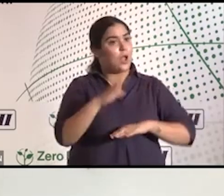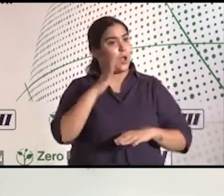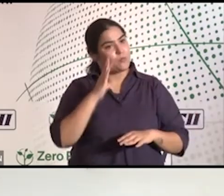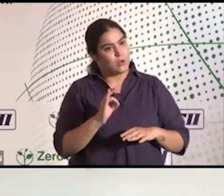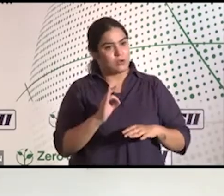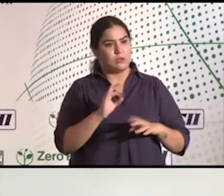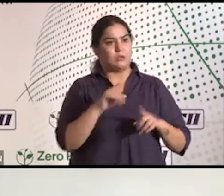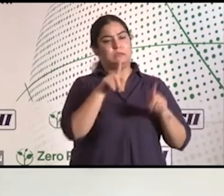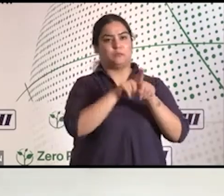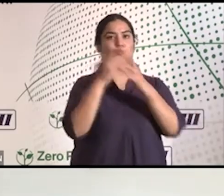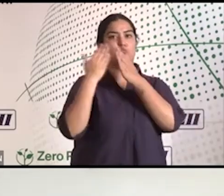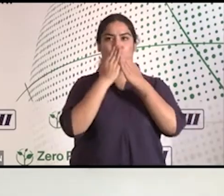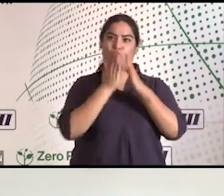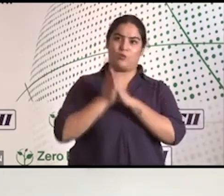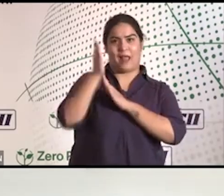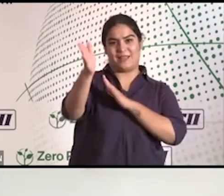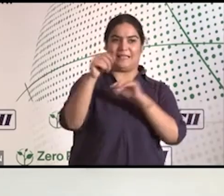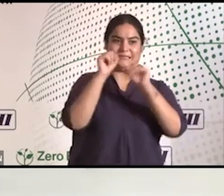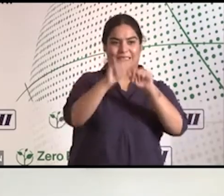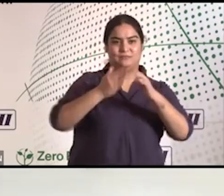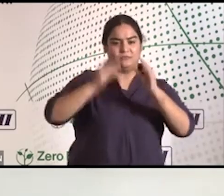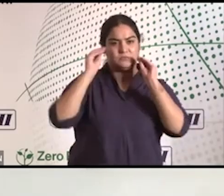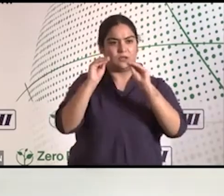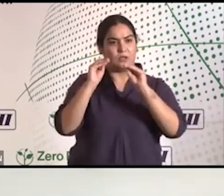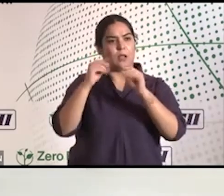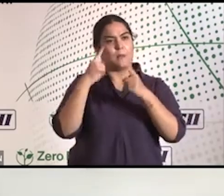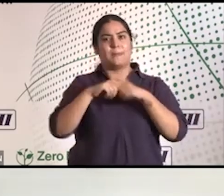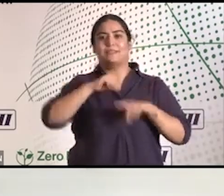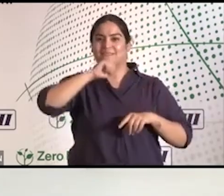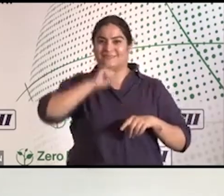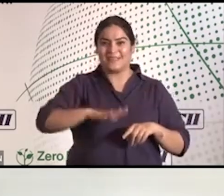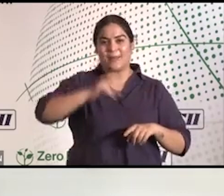inside the school for senior students?